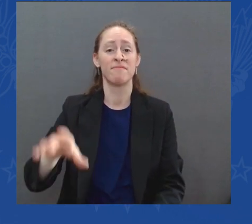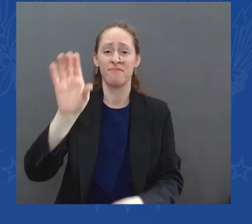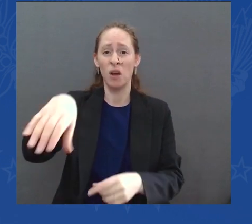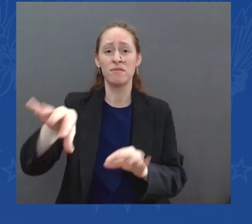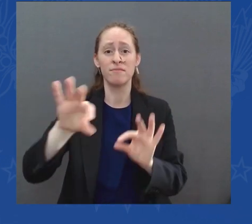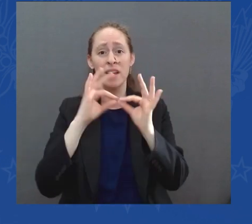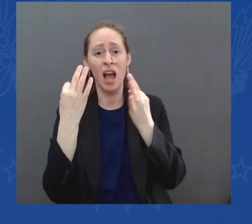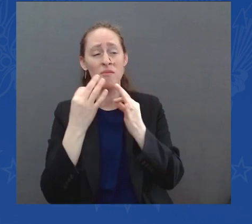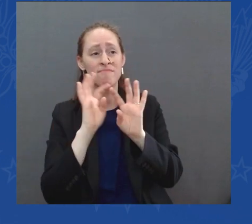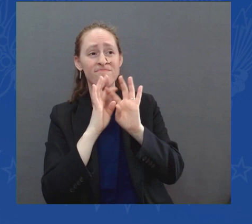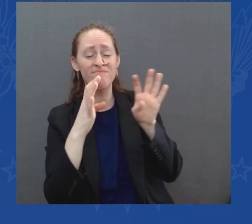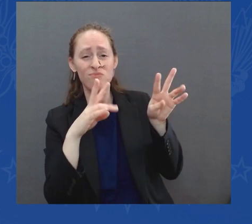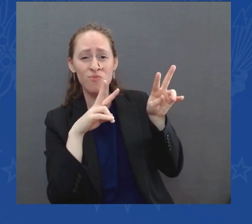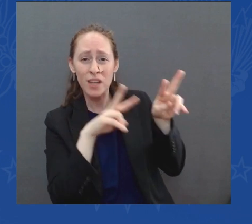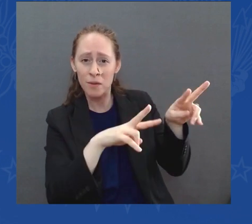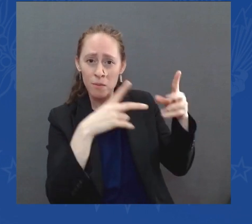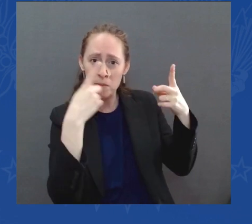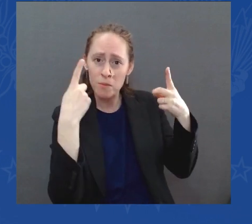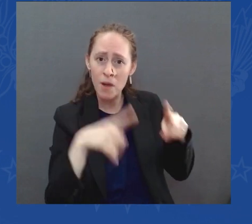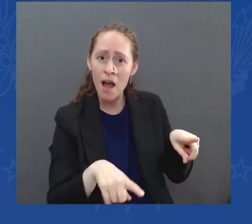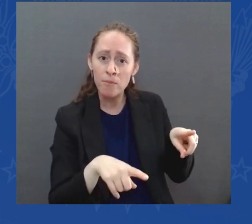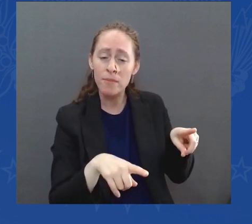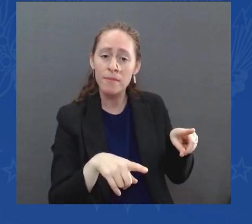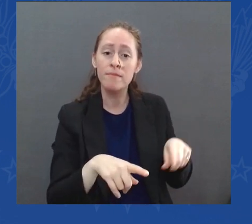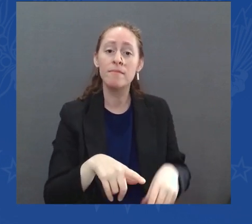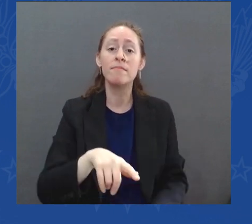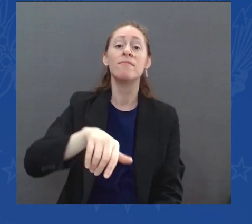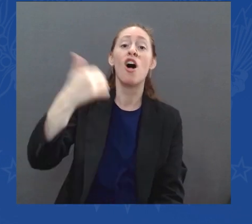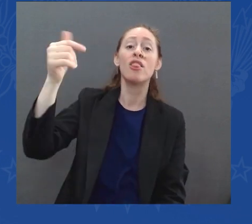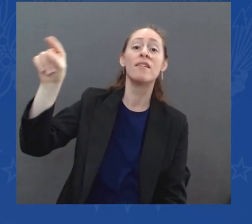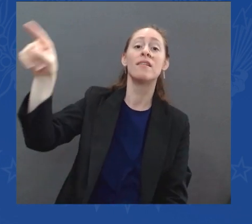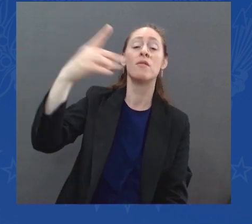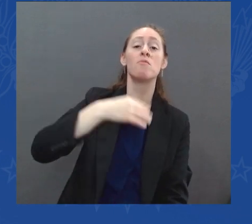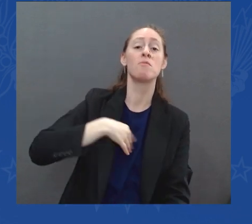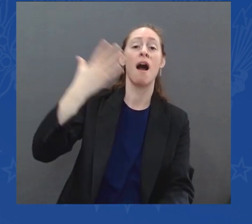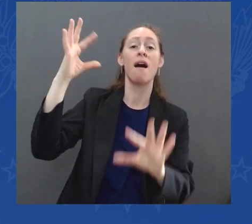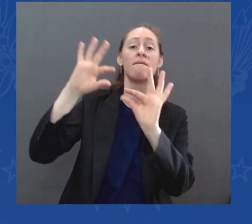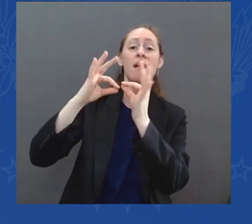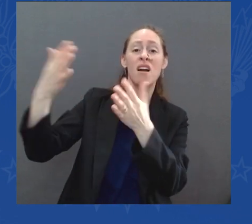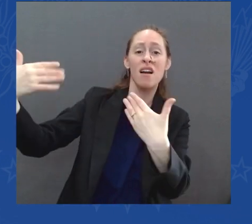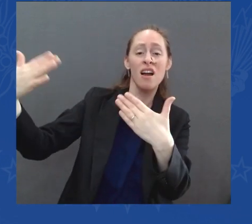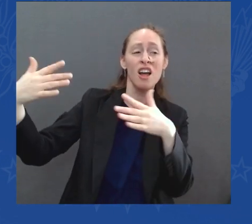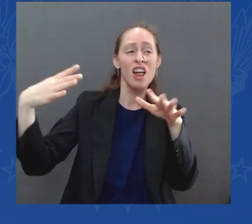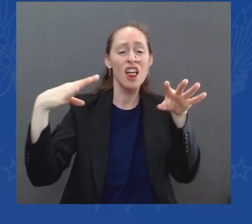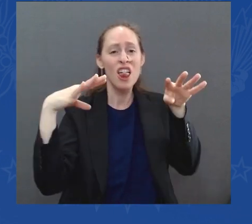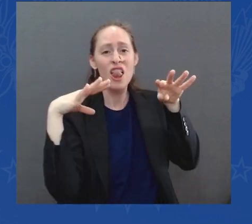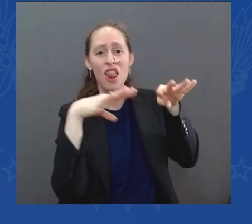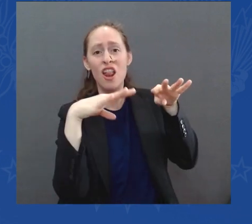These lynchings were motivated, of course, by racism and meant to cause terror.